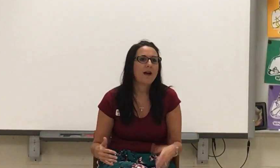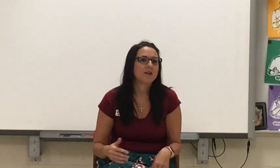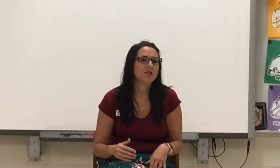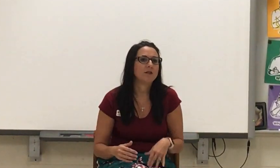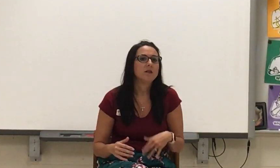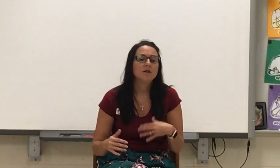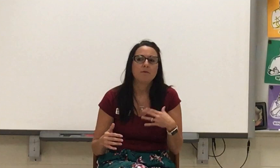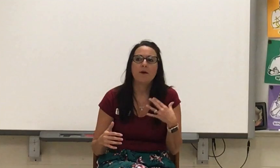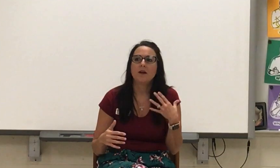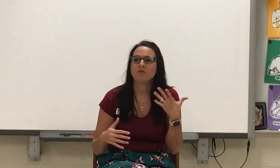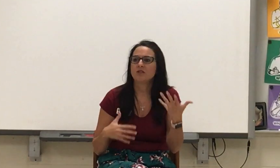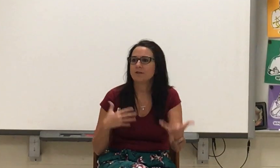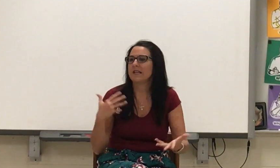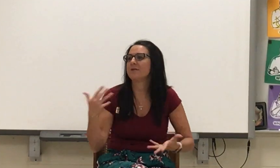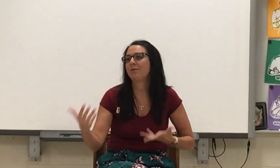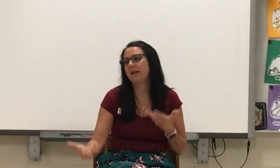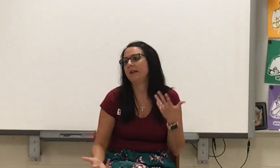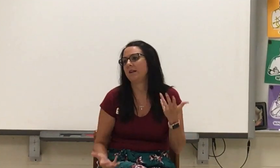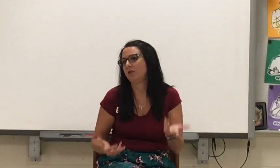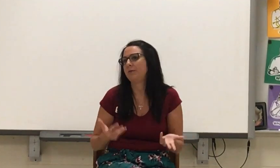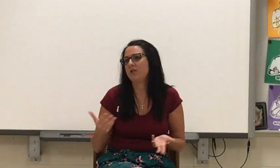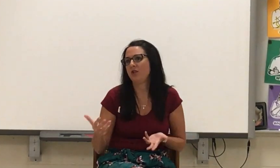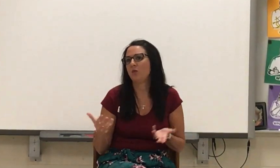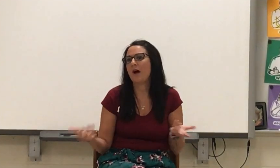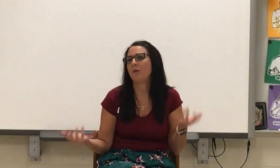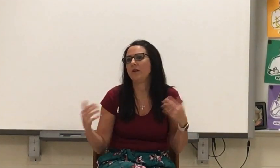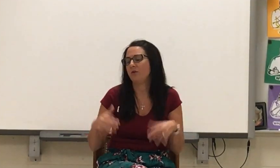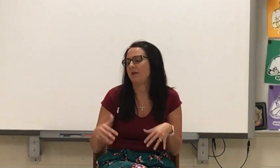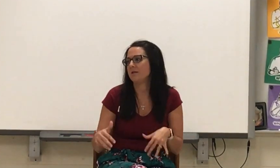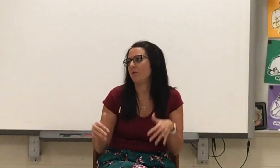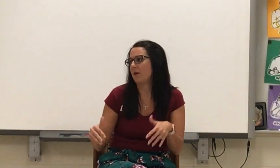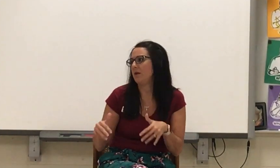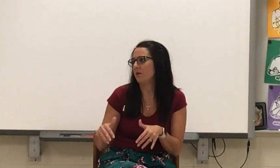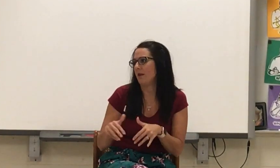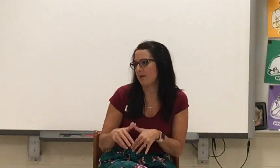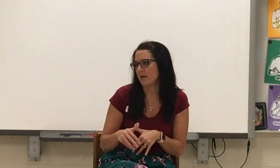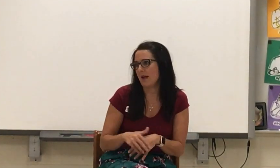fashion, but I'm just explaining it a little bit to you why we do things the way we do